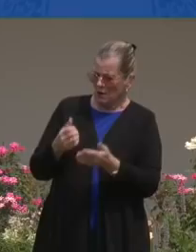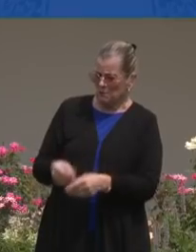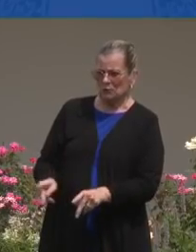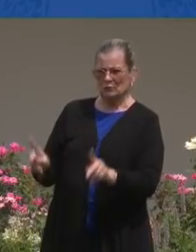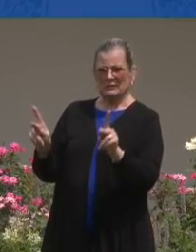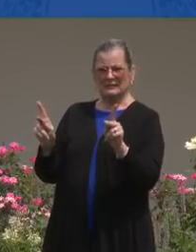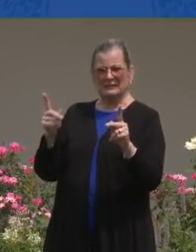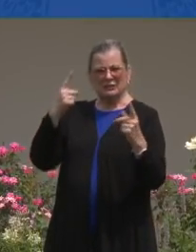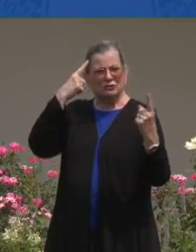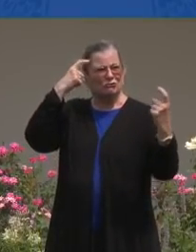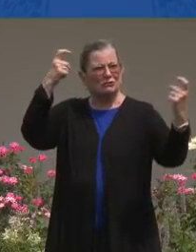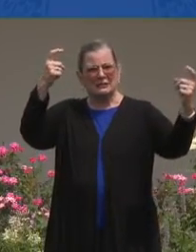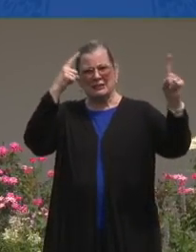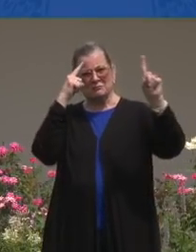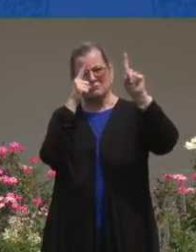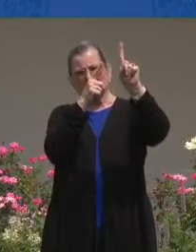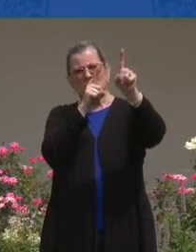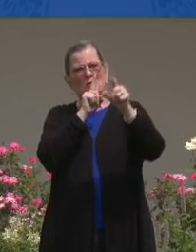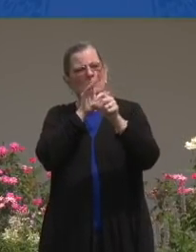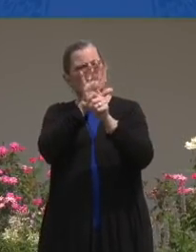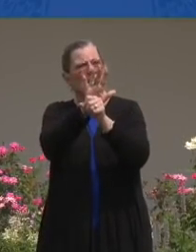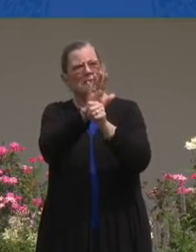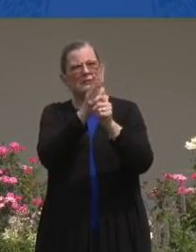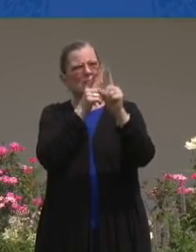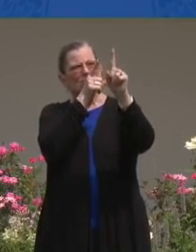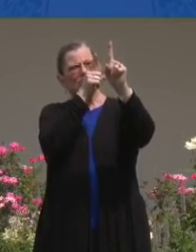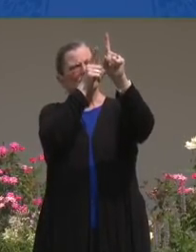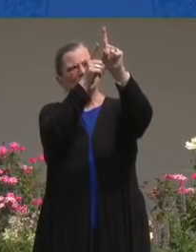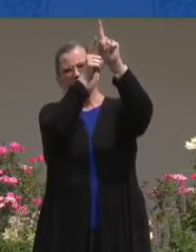to have choices, to shape their own future,